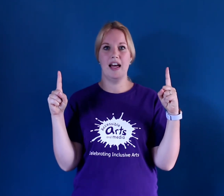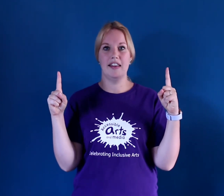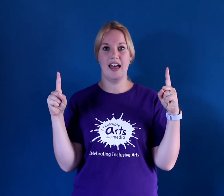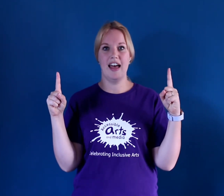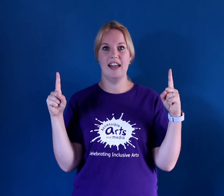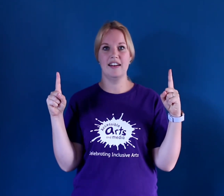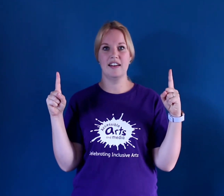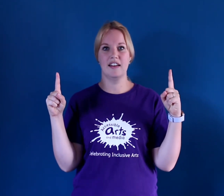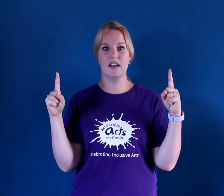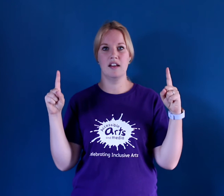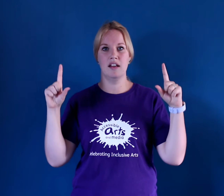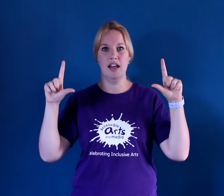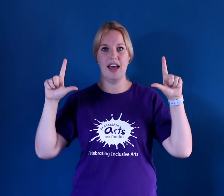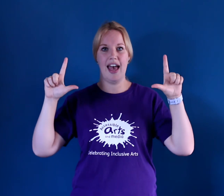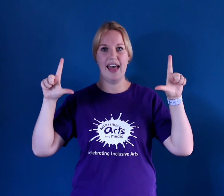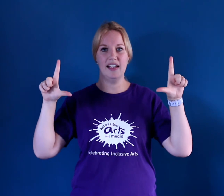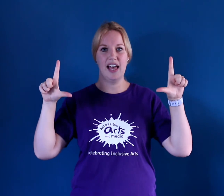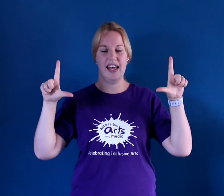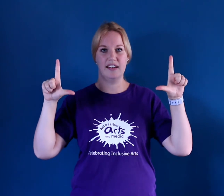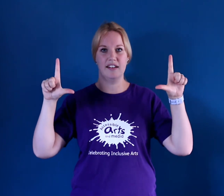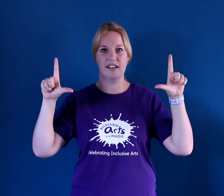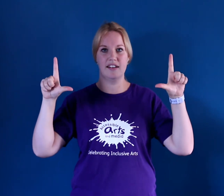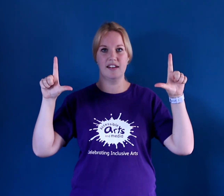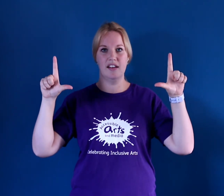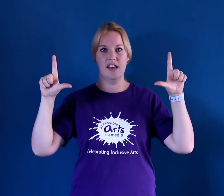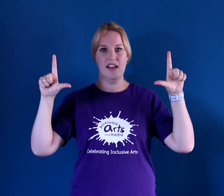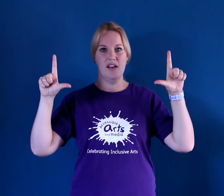And then an L hand.